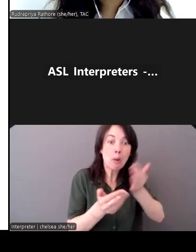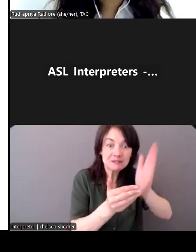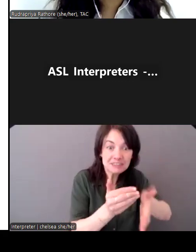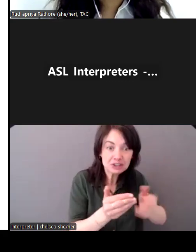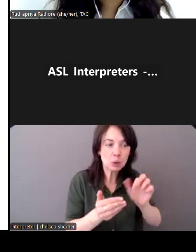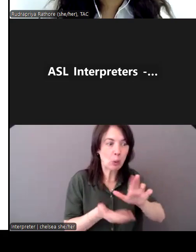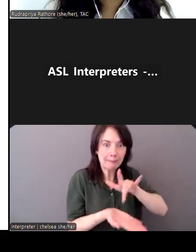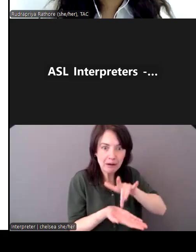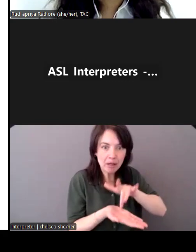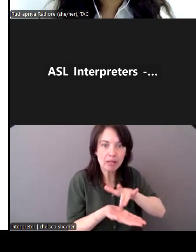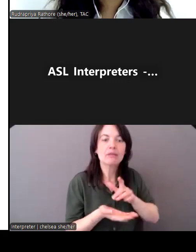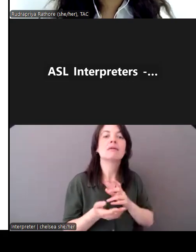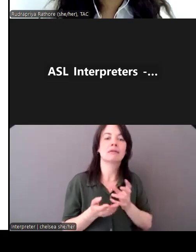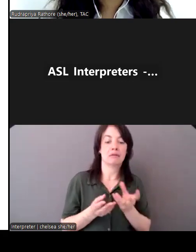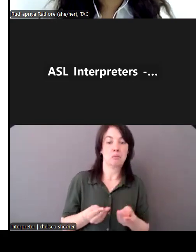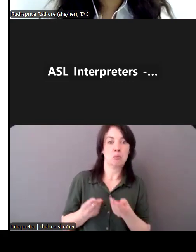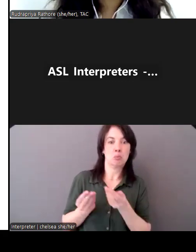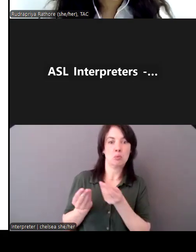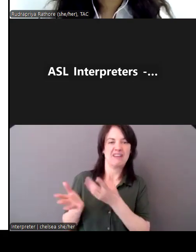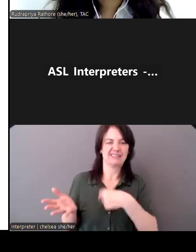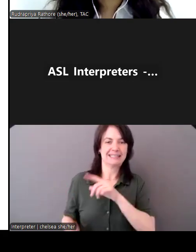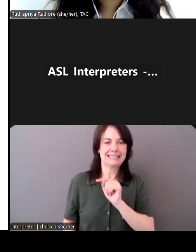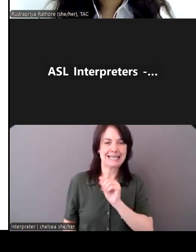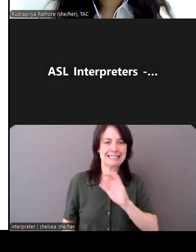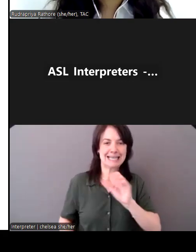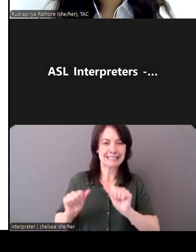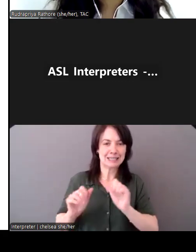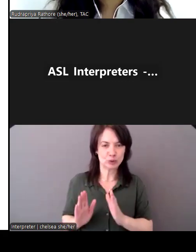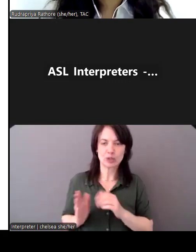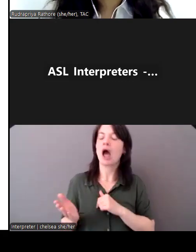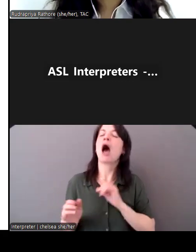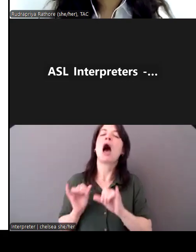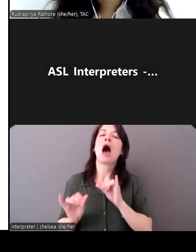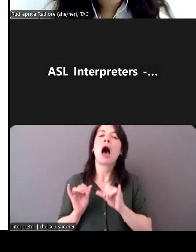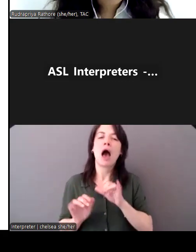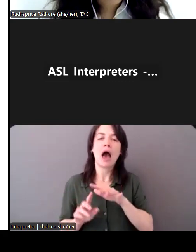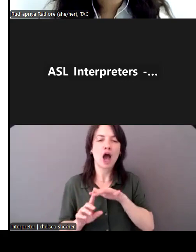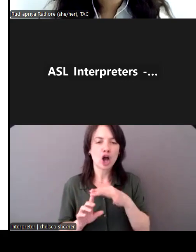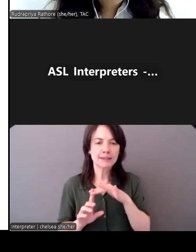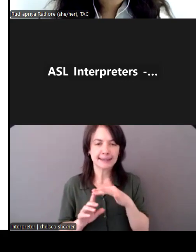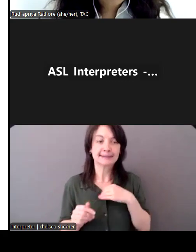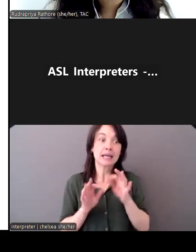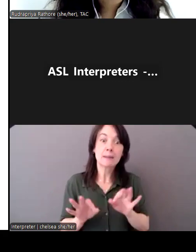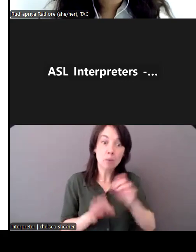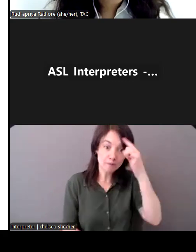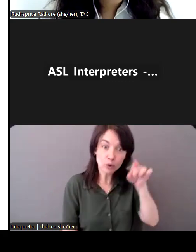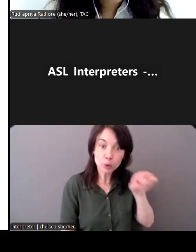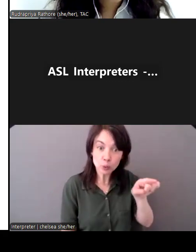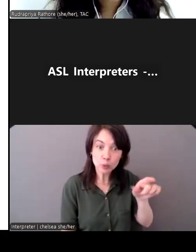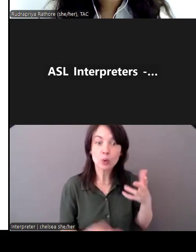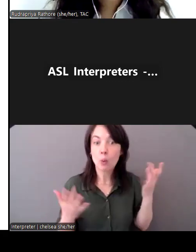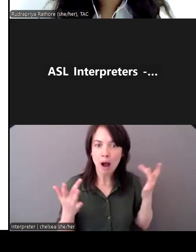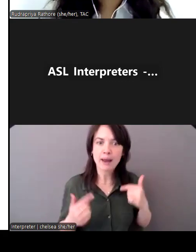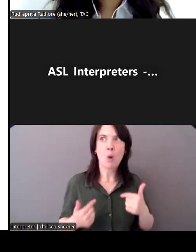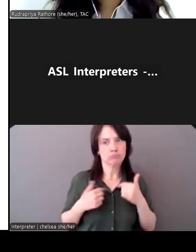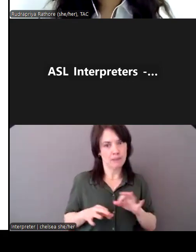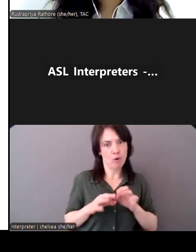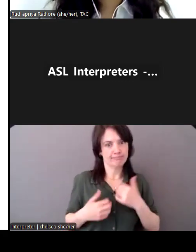um some context for why this work um is important for your development as an artist and also